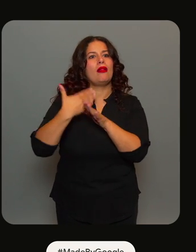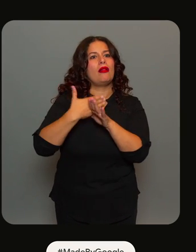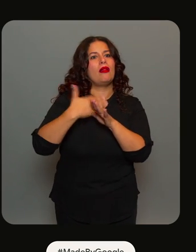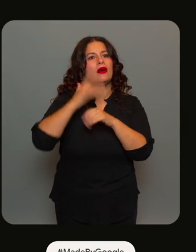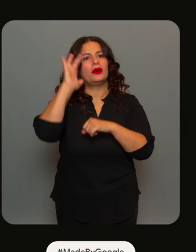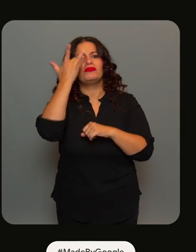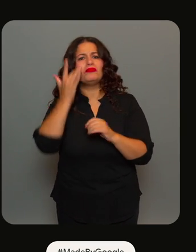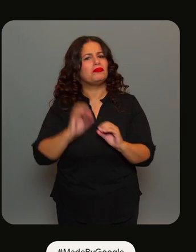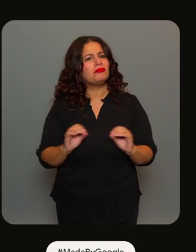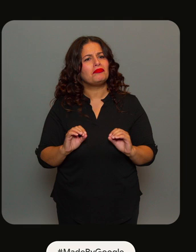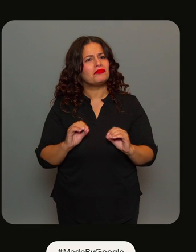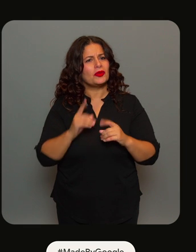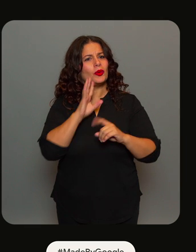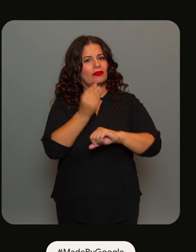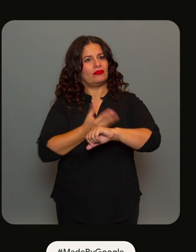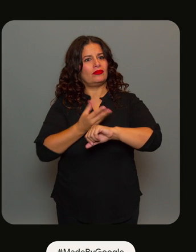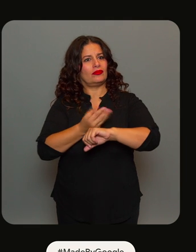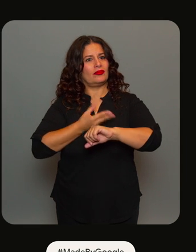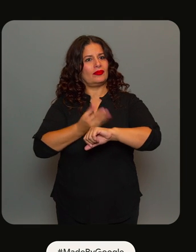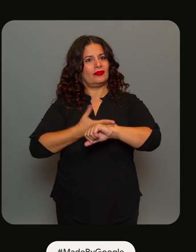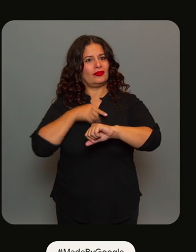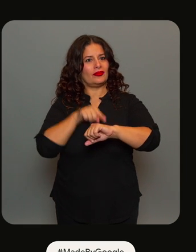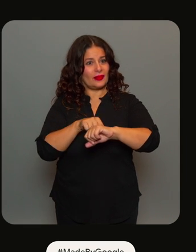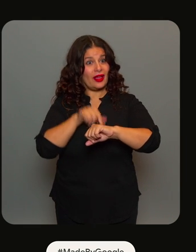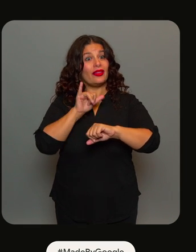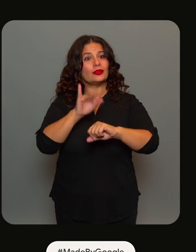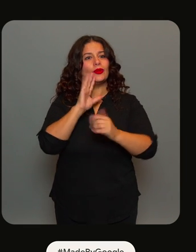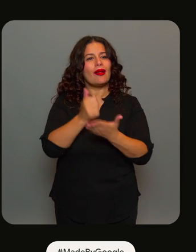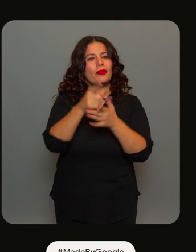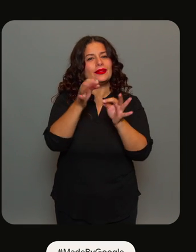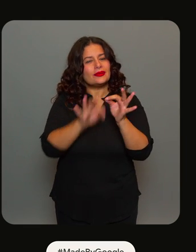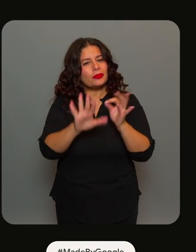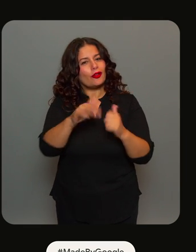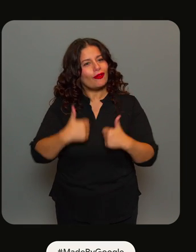With Pixel Watch, you can simplify your life with the best of Google on your wrist.